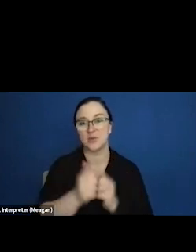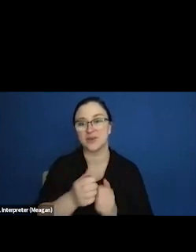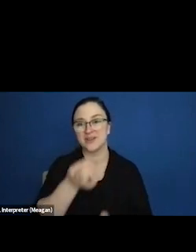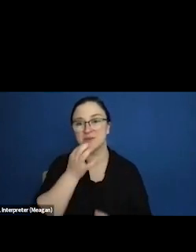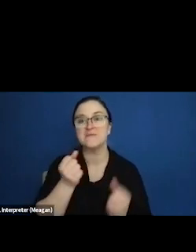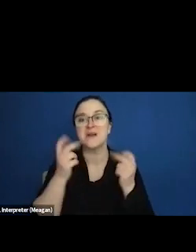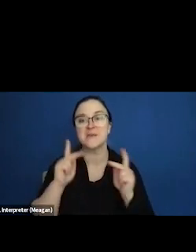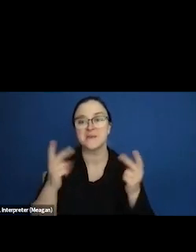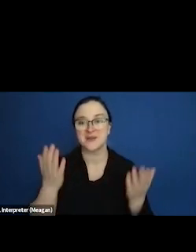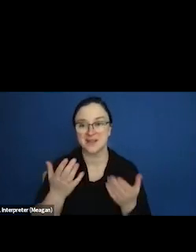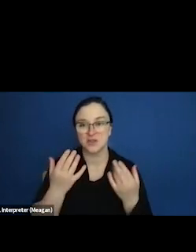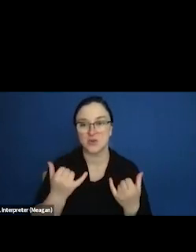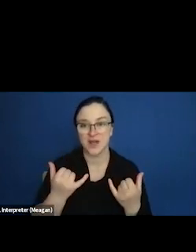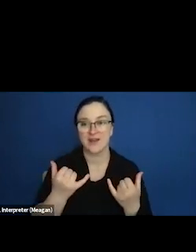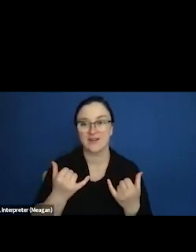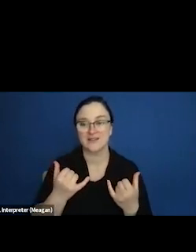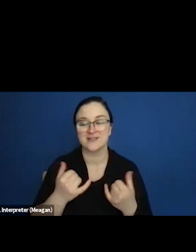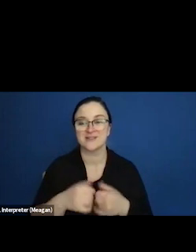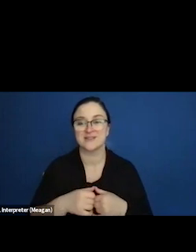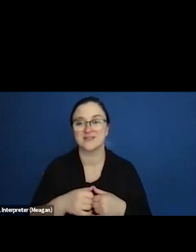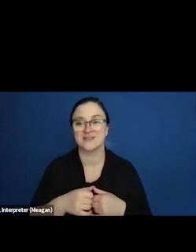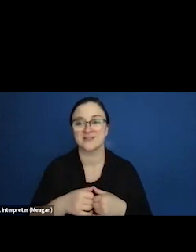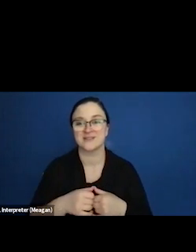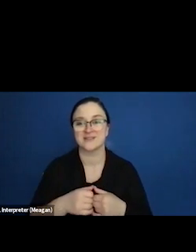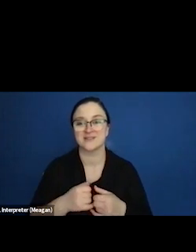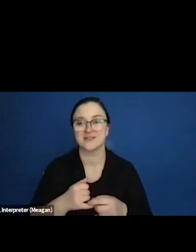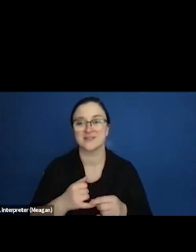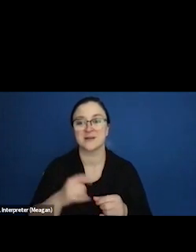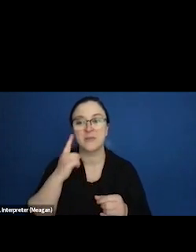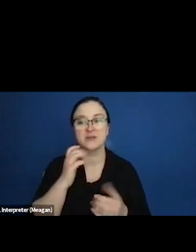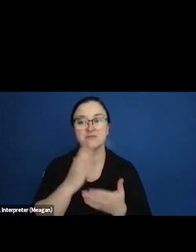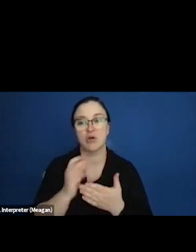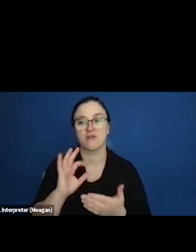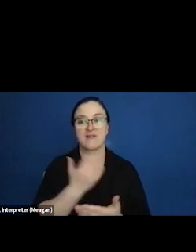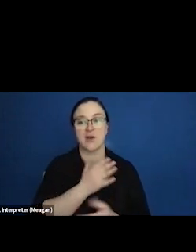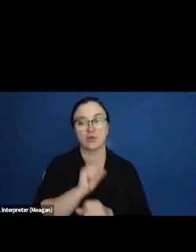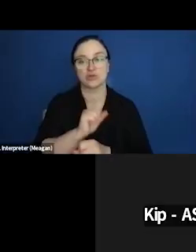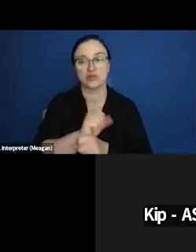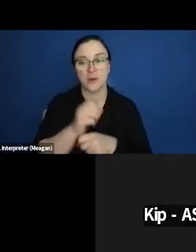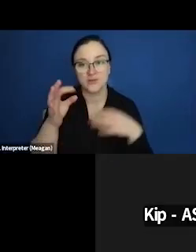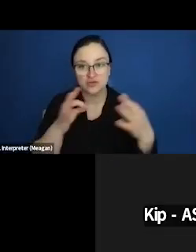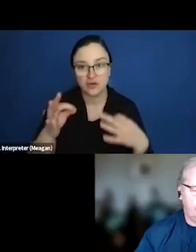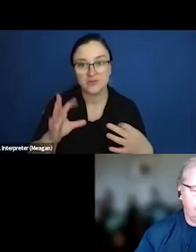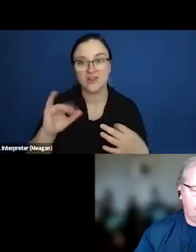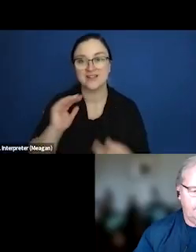are able to be on the call today because it's a part of our job description and it's our role, it's our duty.